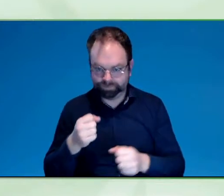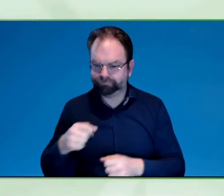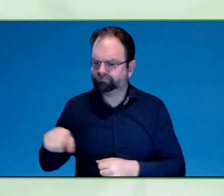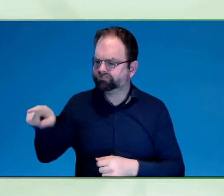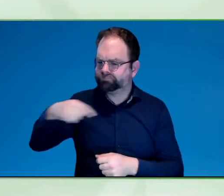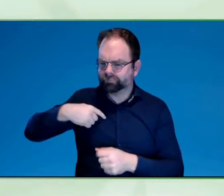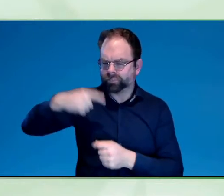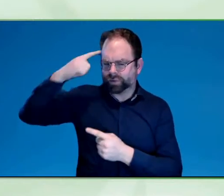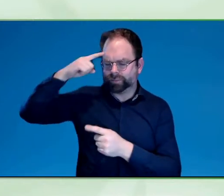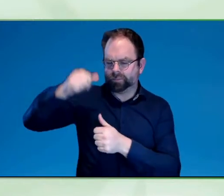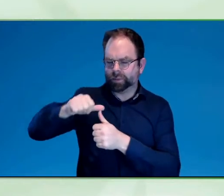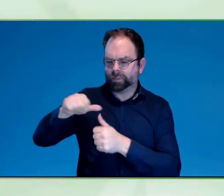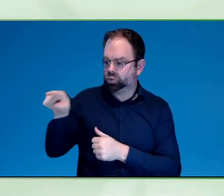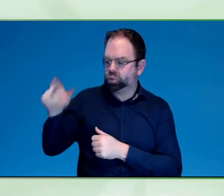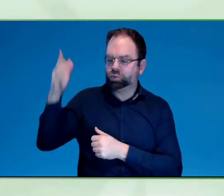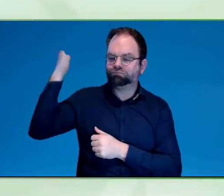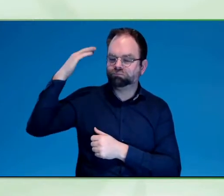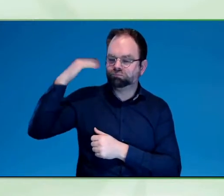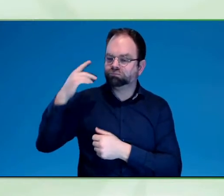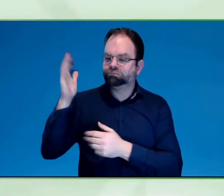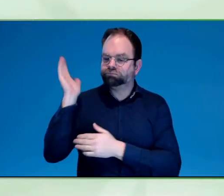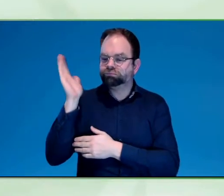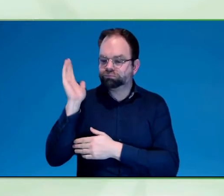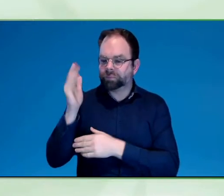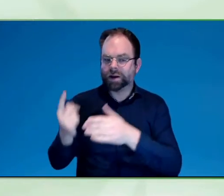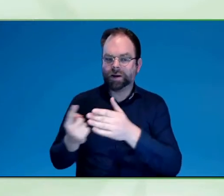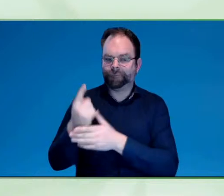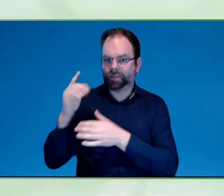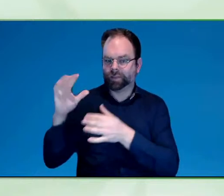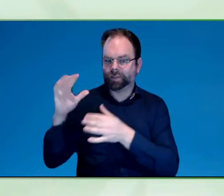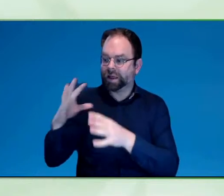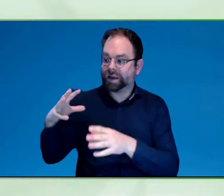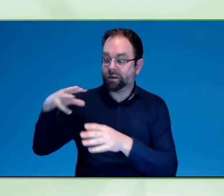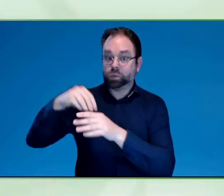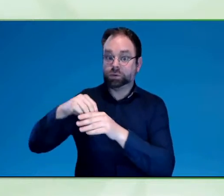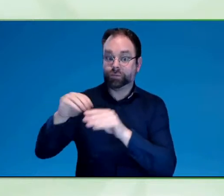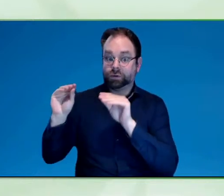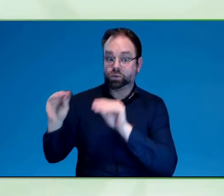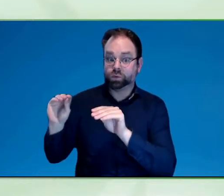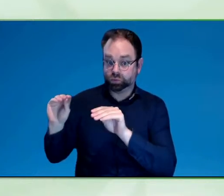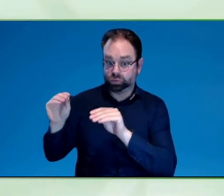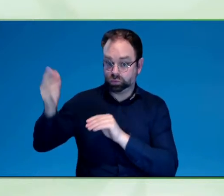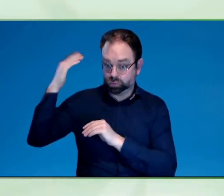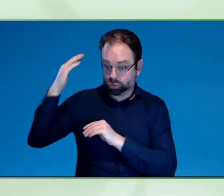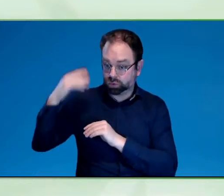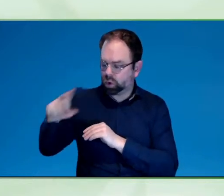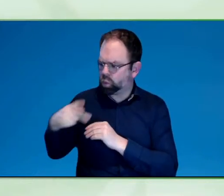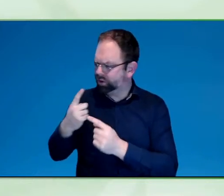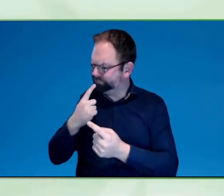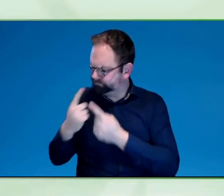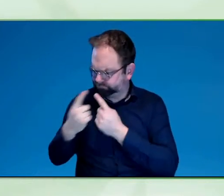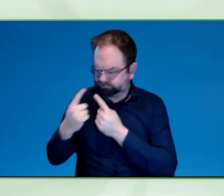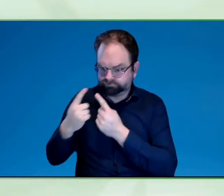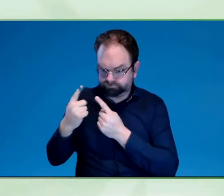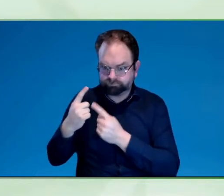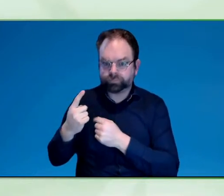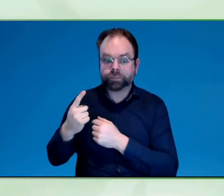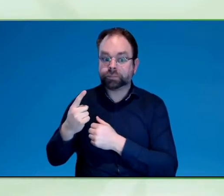process itself accessible, the material and everything, the students will not benefit from that education. So this is what you do, right?